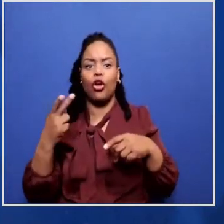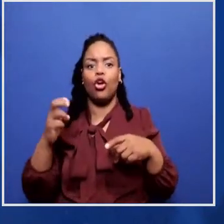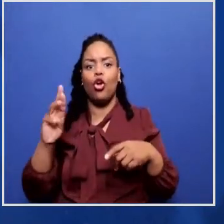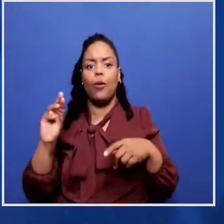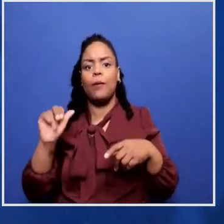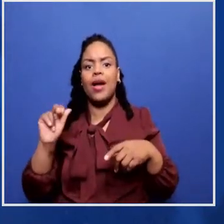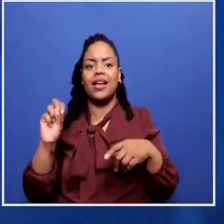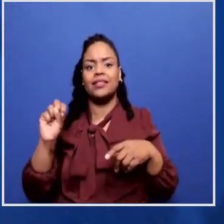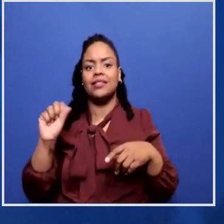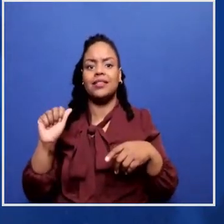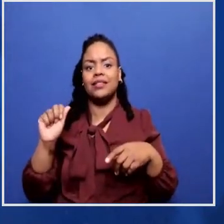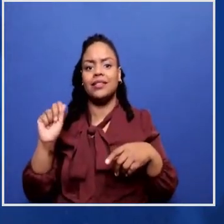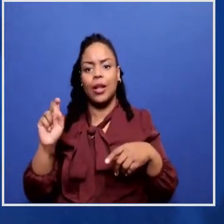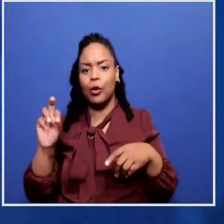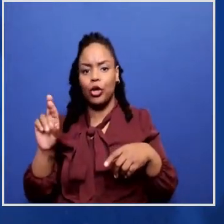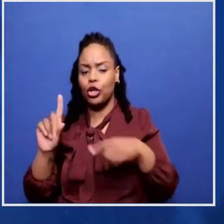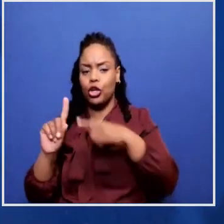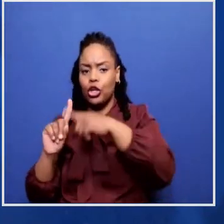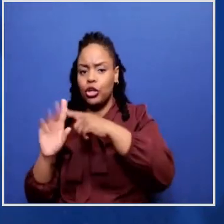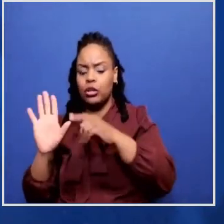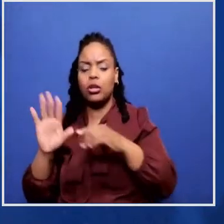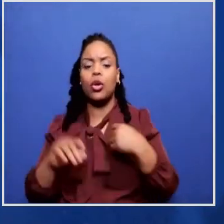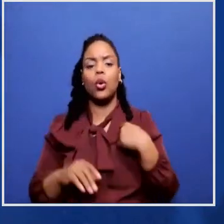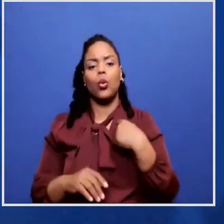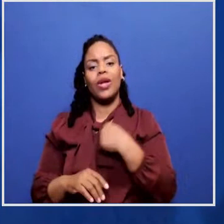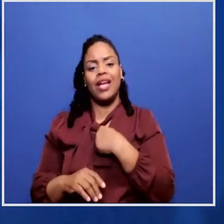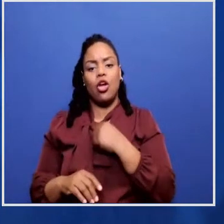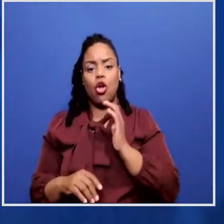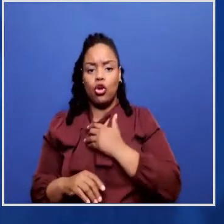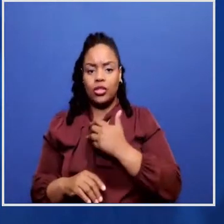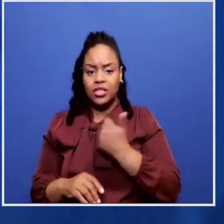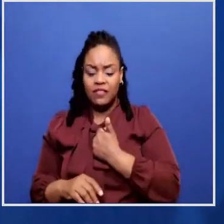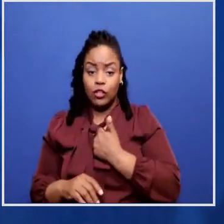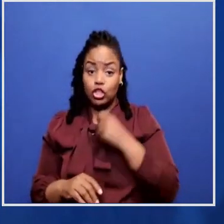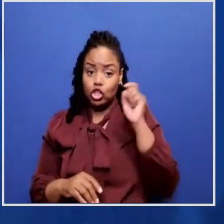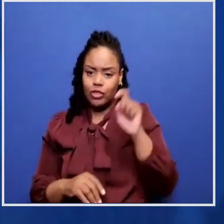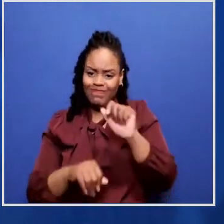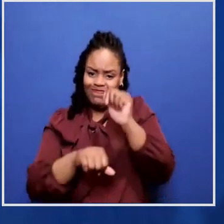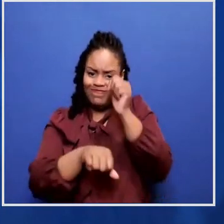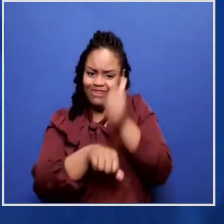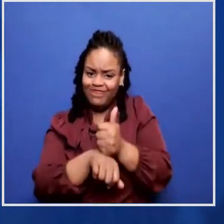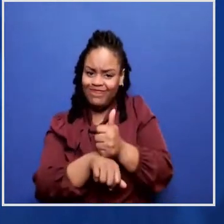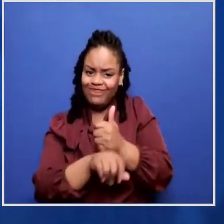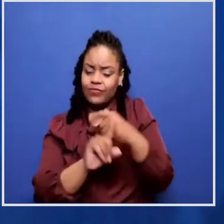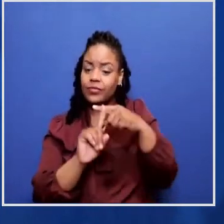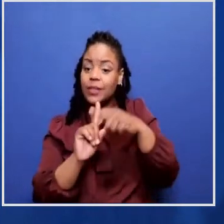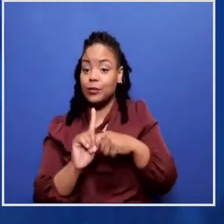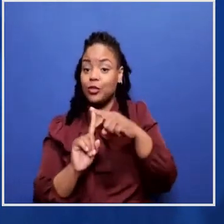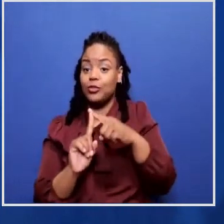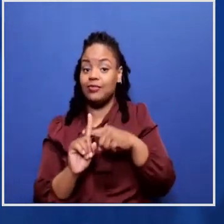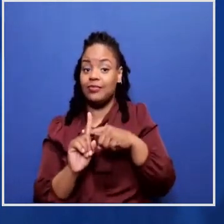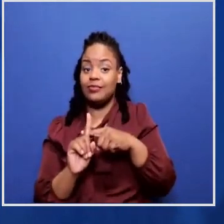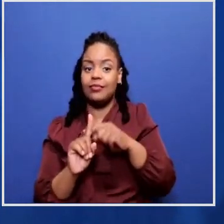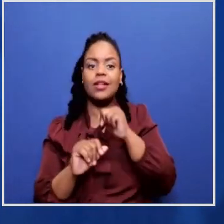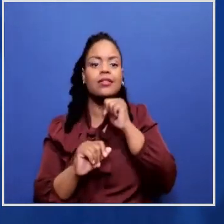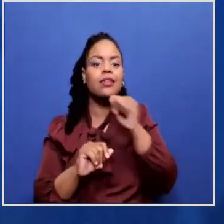SET THE TONE. ON THIS CELEBRATION OF THIS